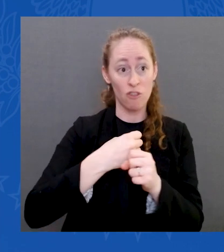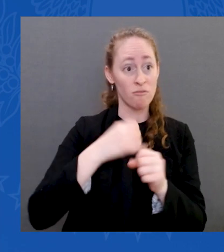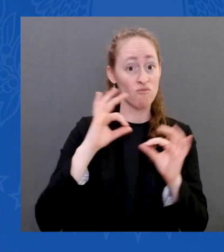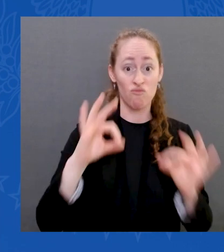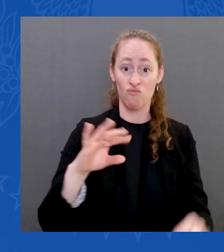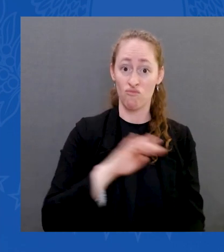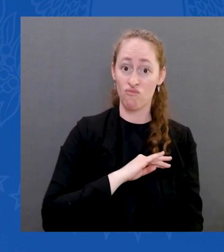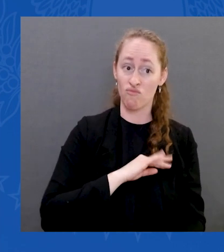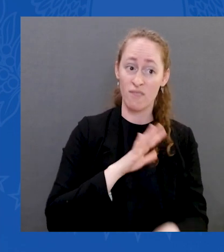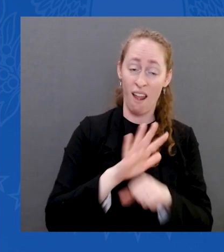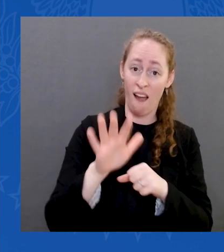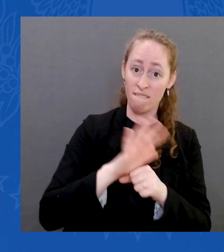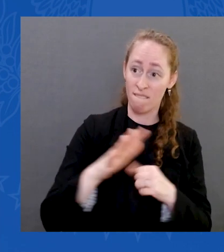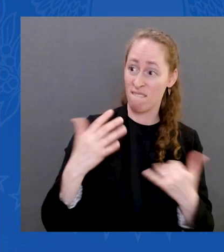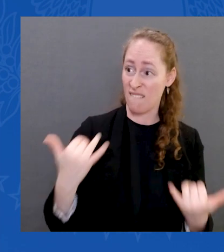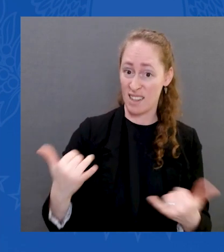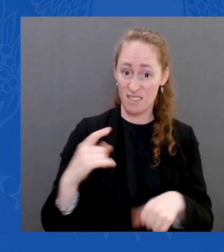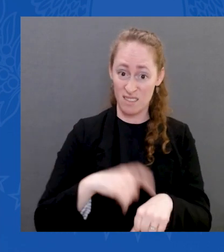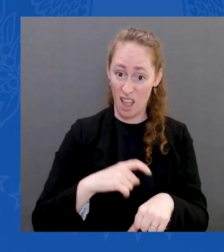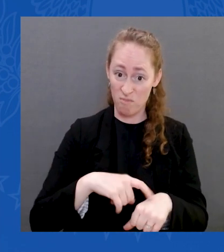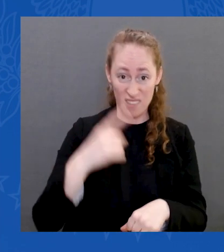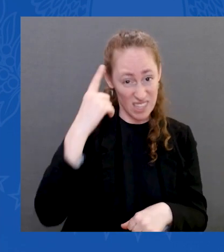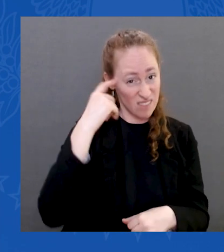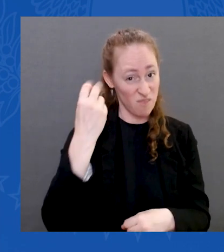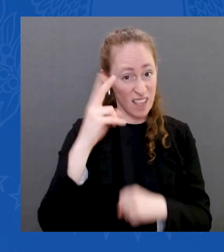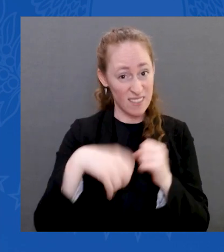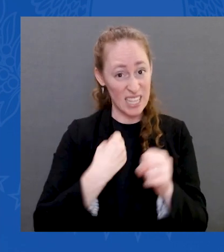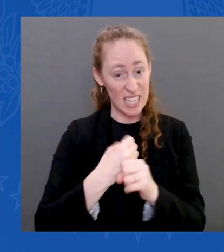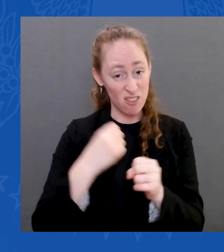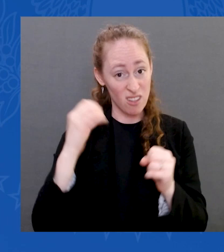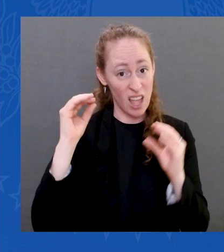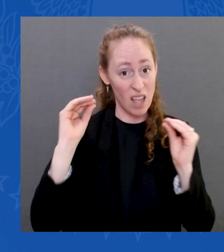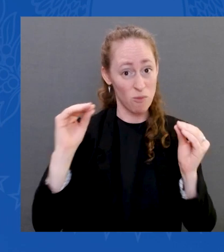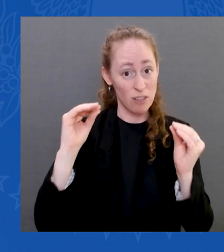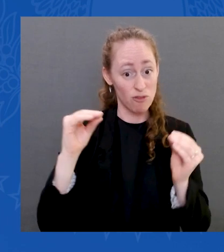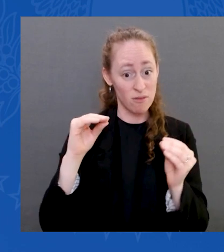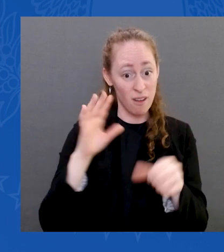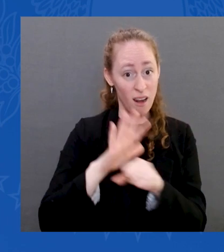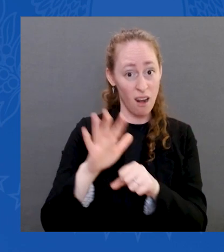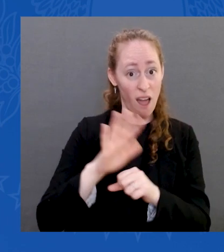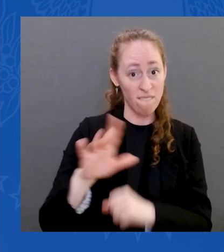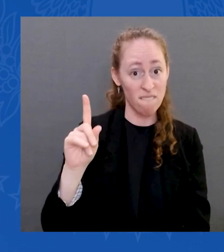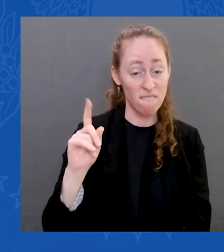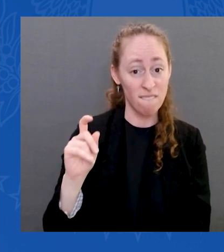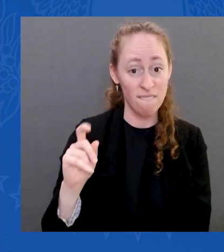Just 12 years. Things are moving too rapidly. They're changing exponentially.